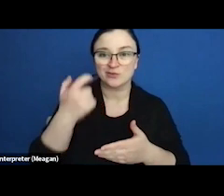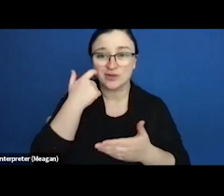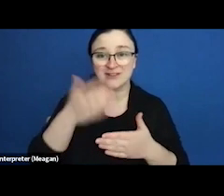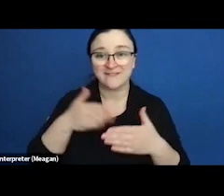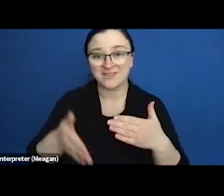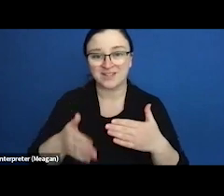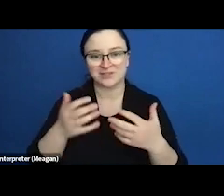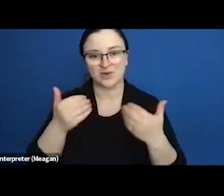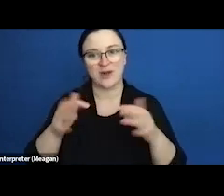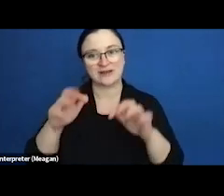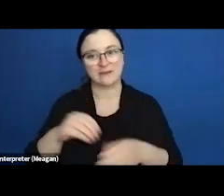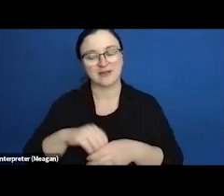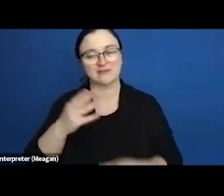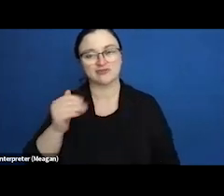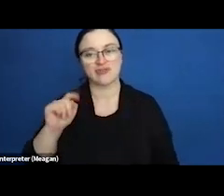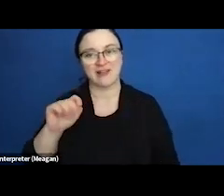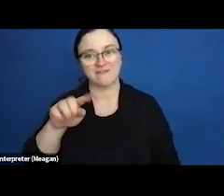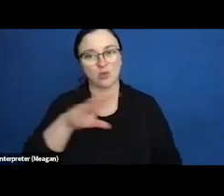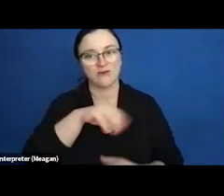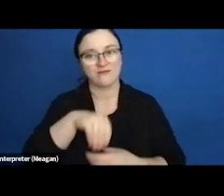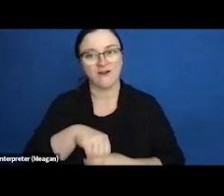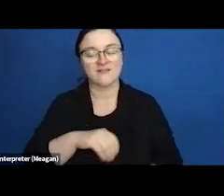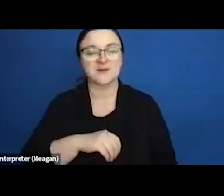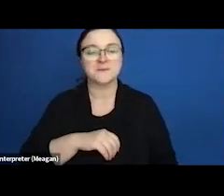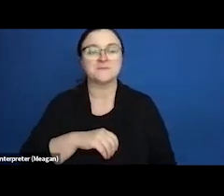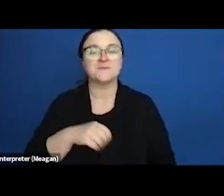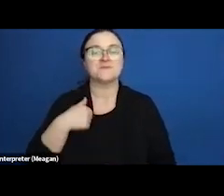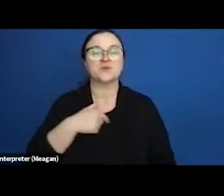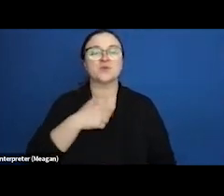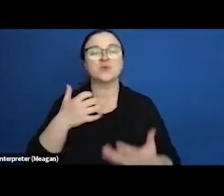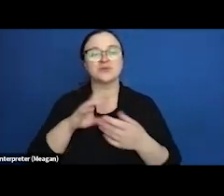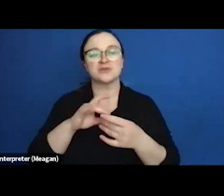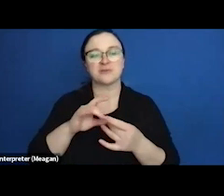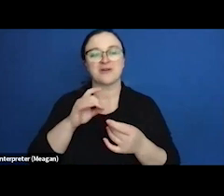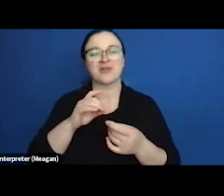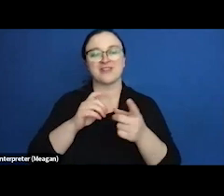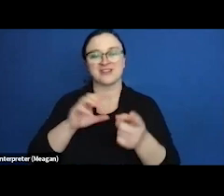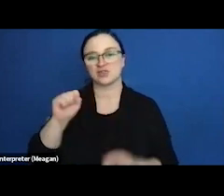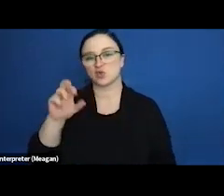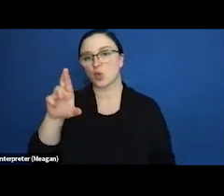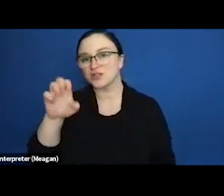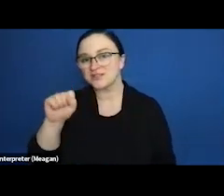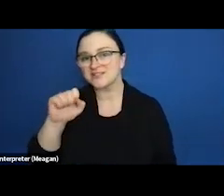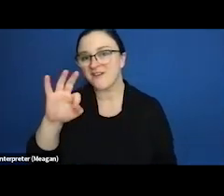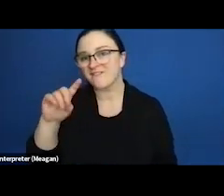We wanna talk about... These are some sources of data, those numbers data,